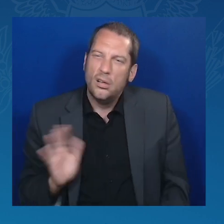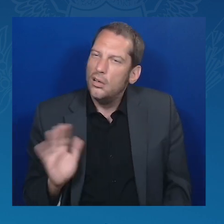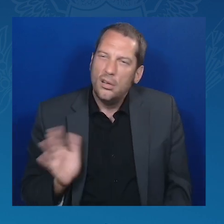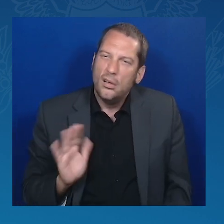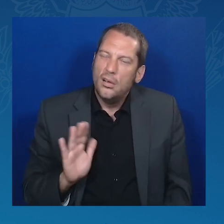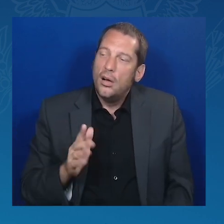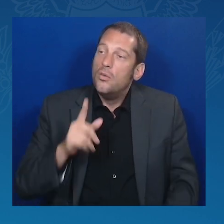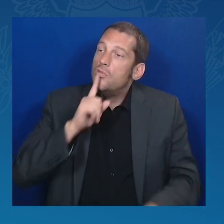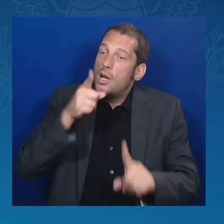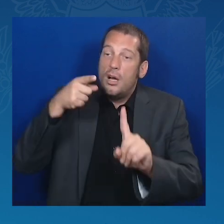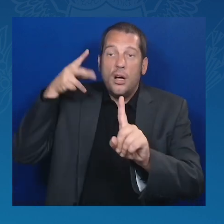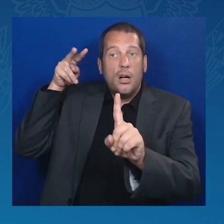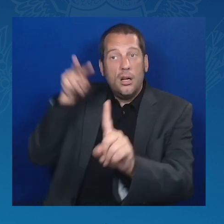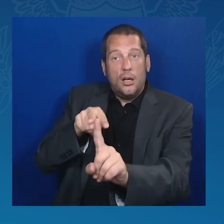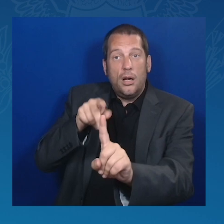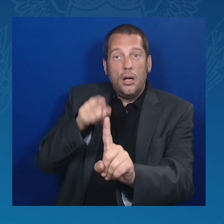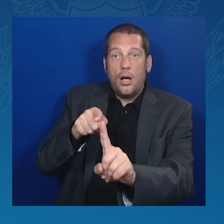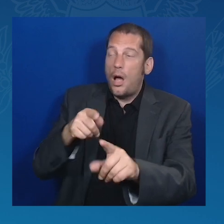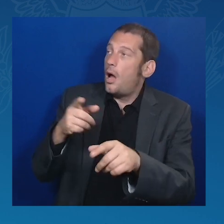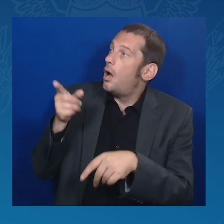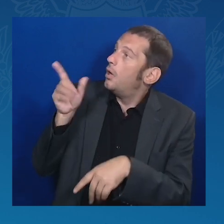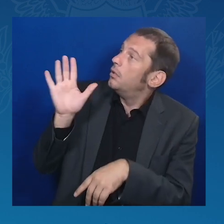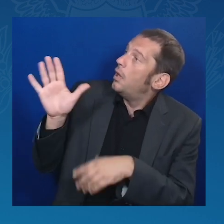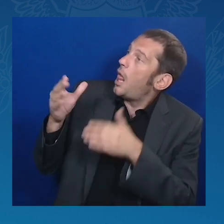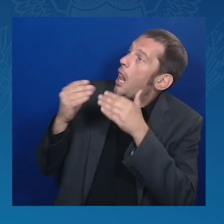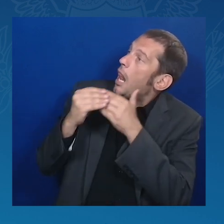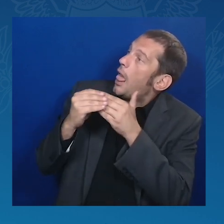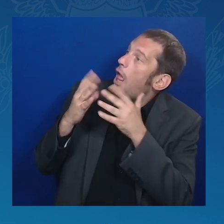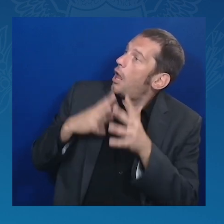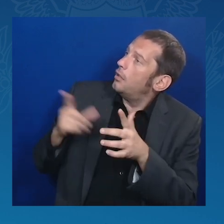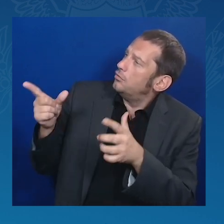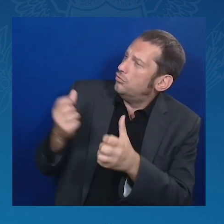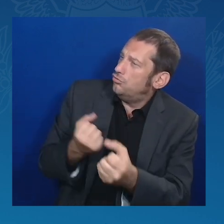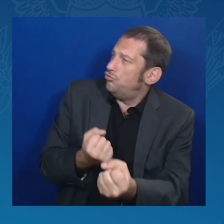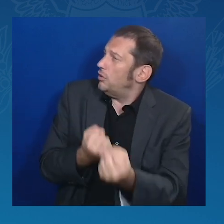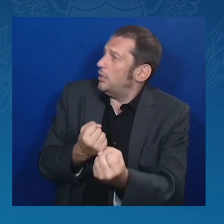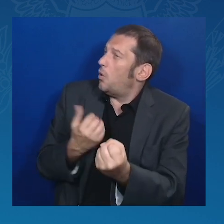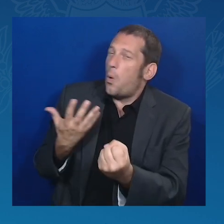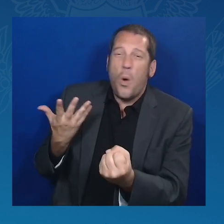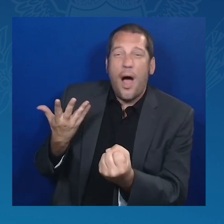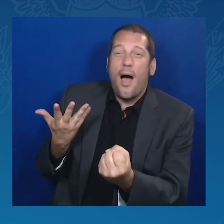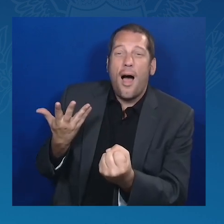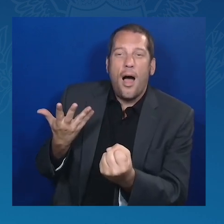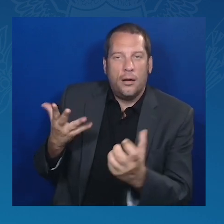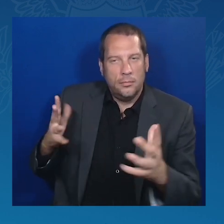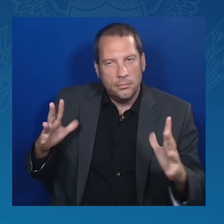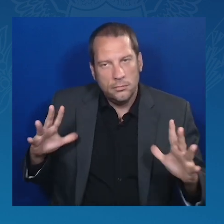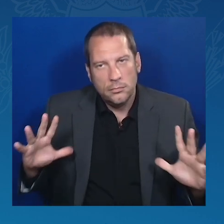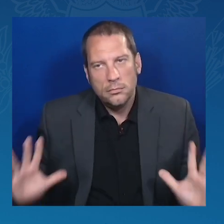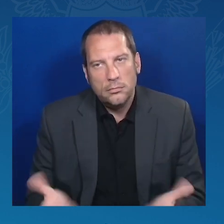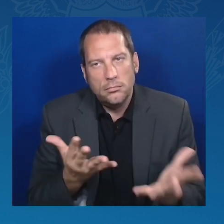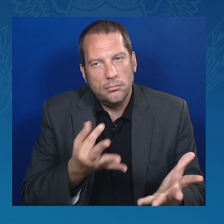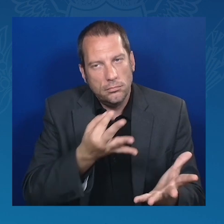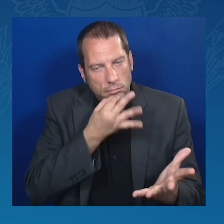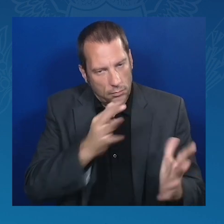The real strength of the character of a leader is based on someone who has some level of concern